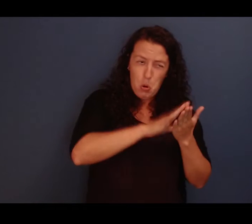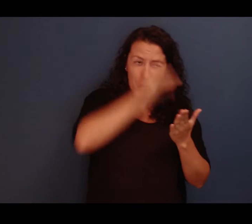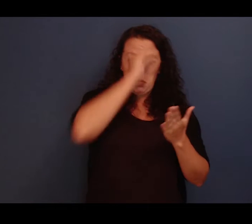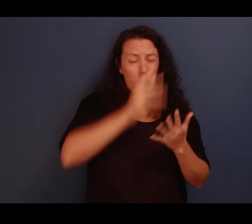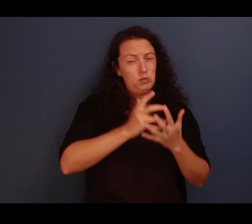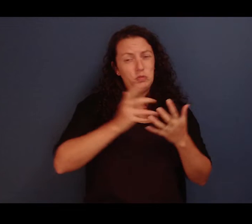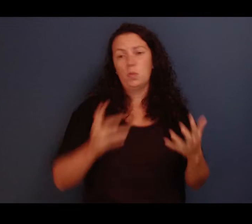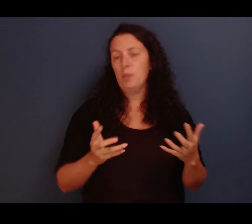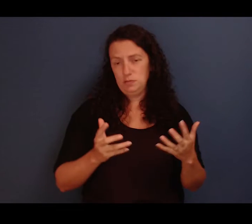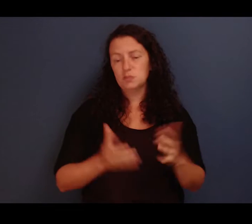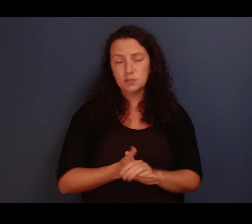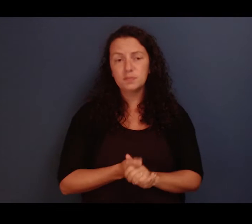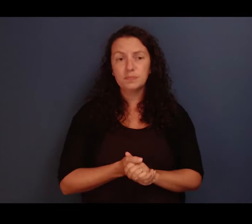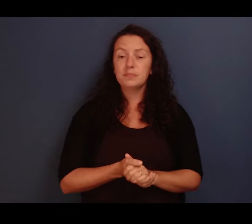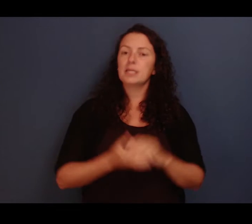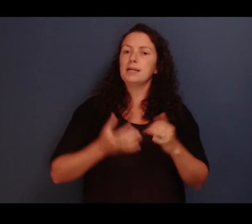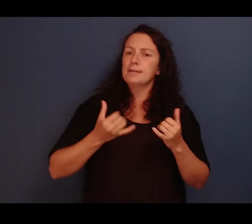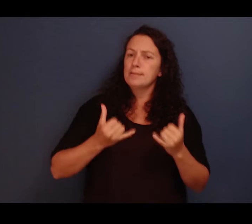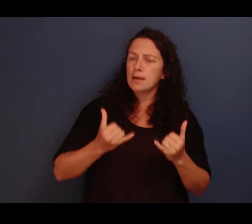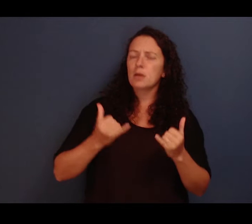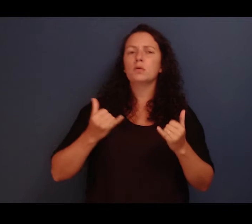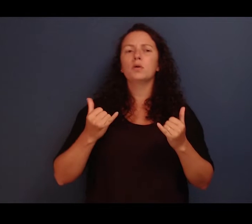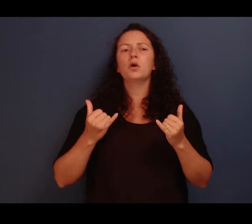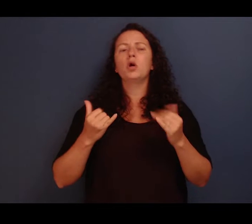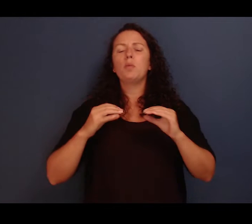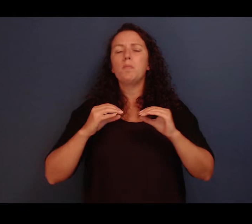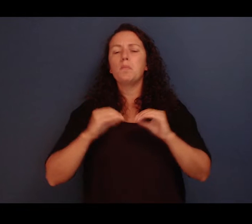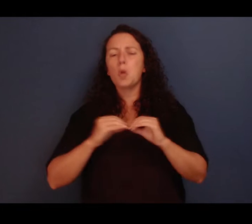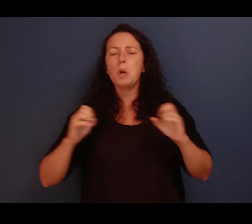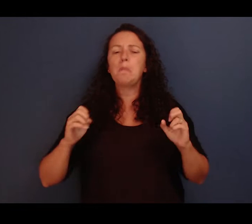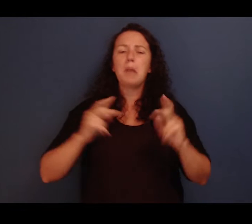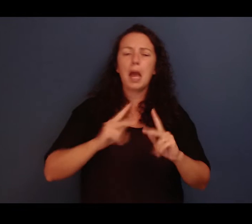a lot in this past year, and now, as we thoughtfully return to more and more in-person learning